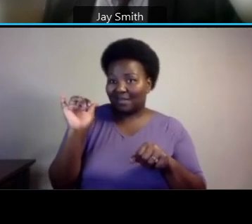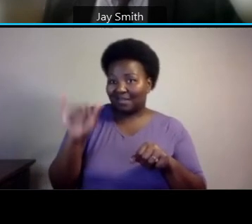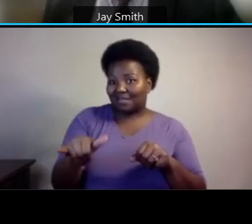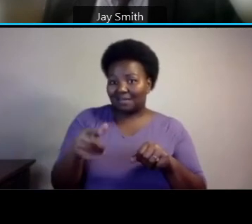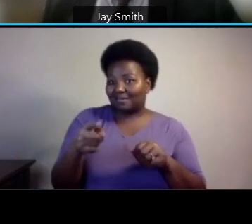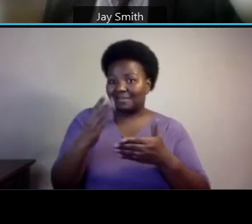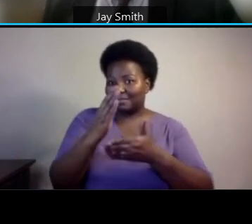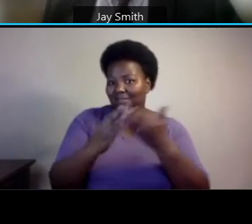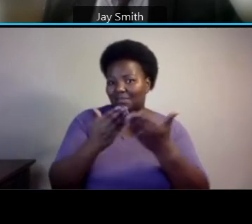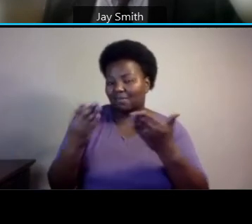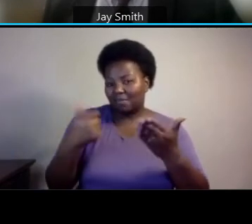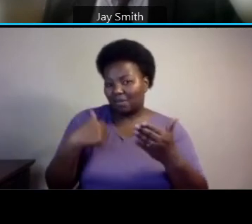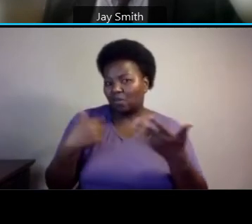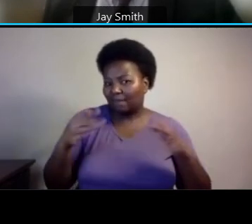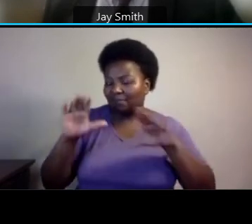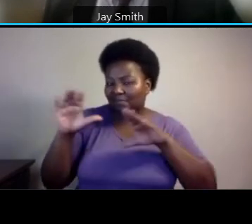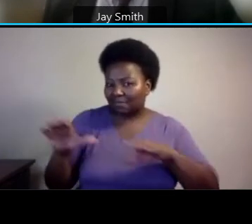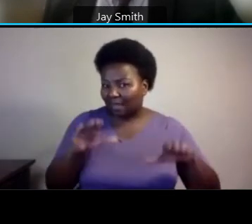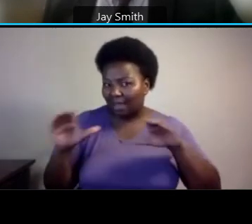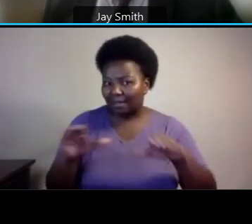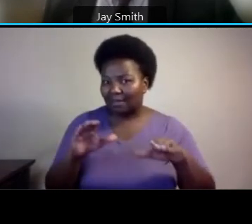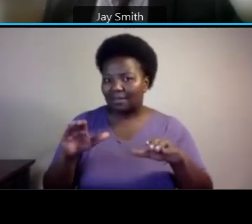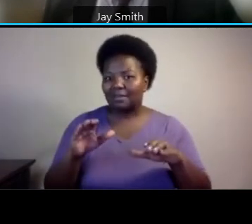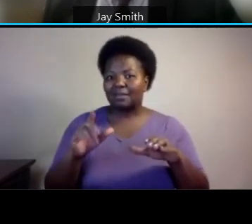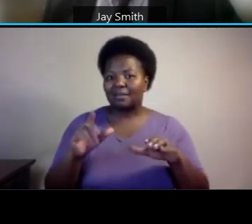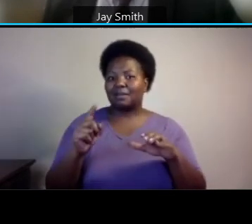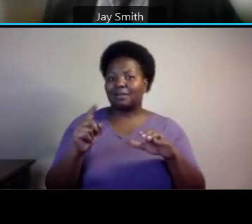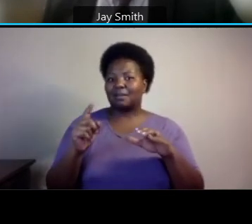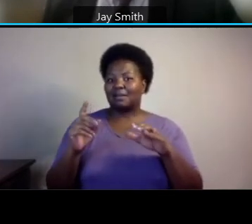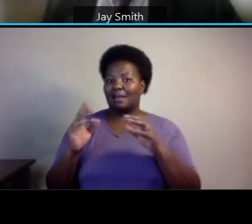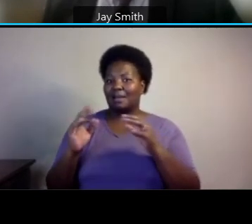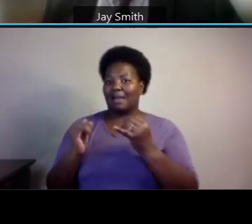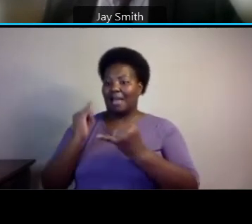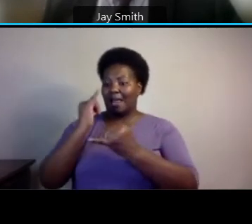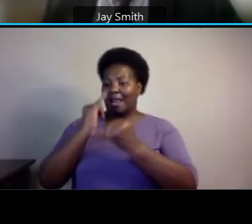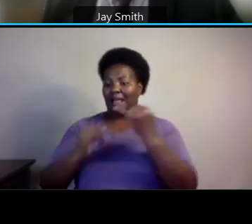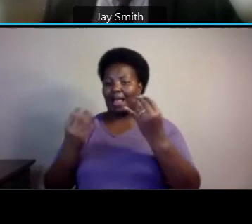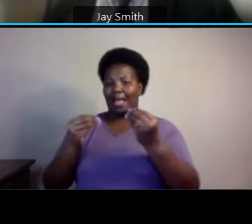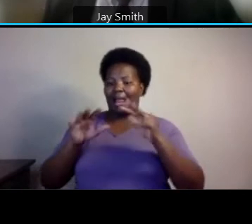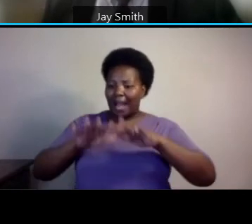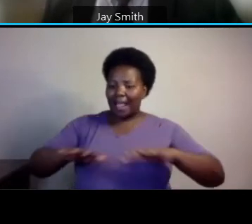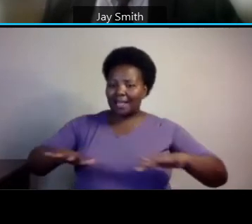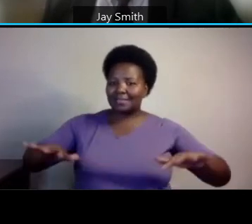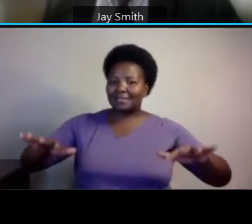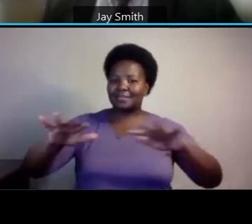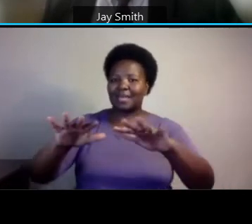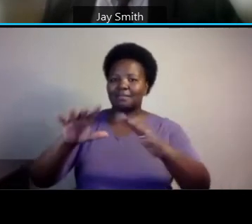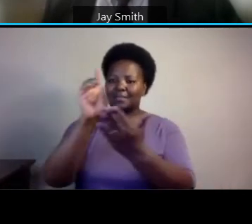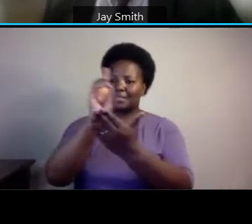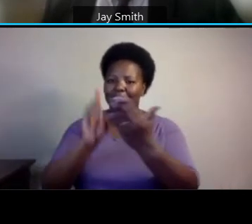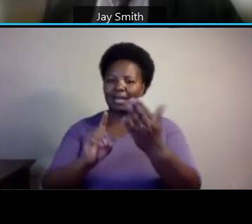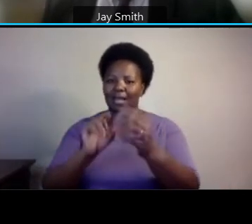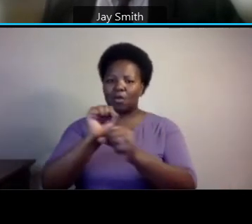you know we've improved the the final landscape design working with urban forestry um i just you